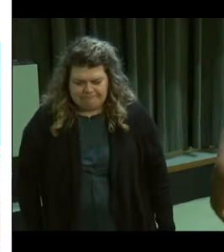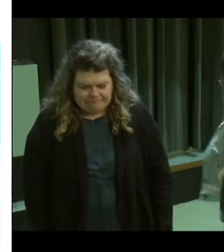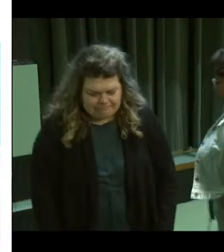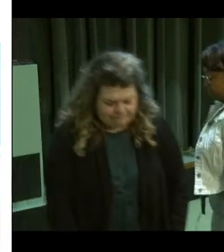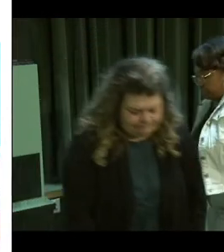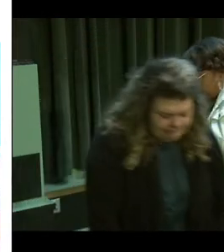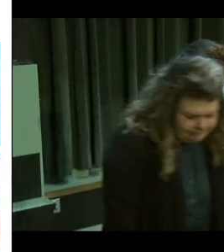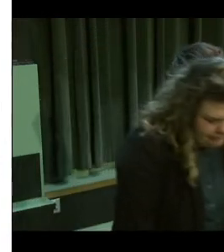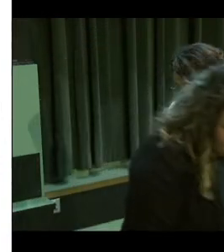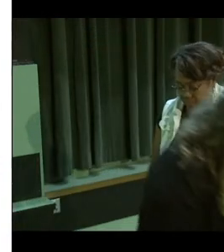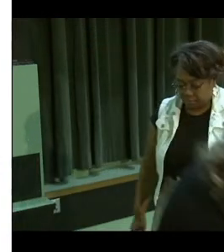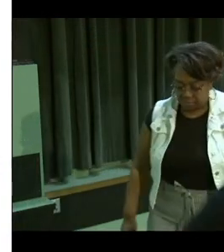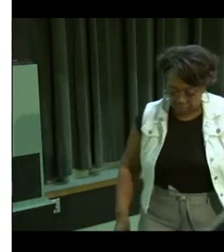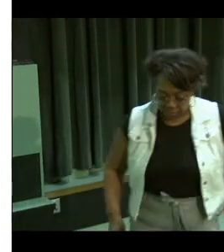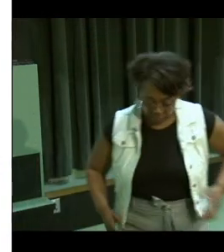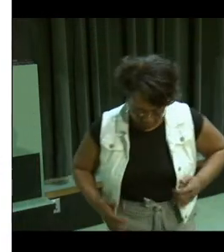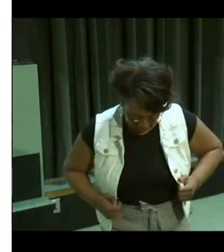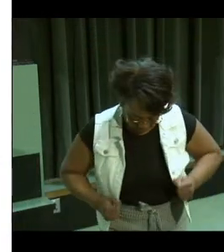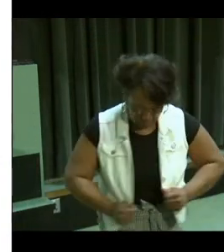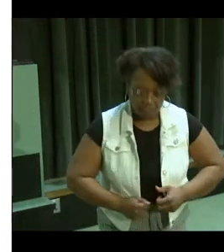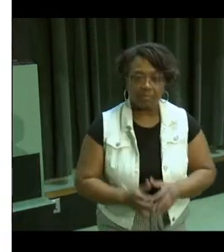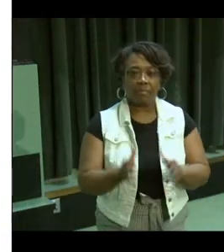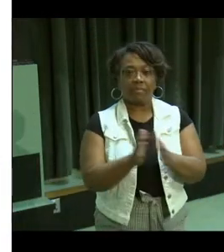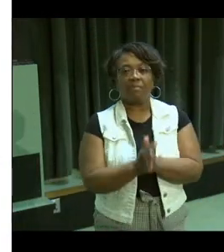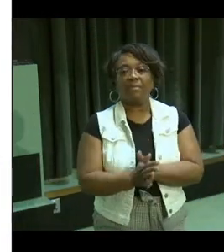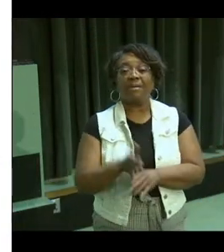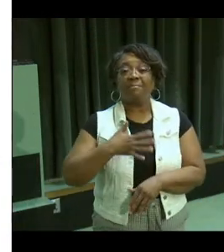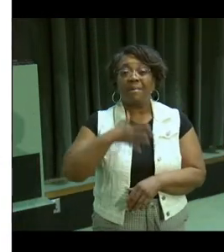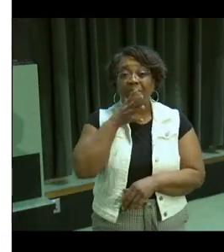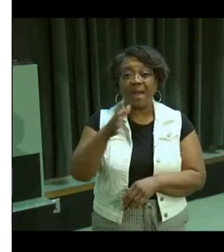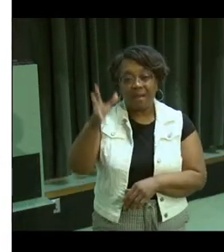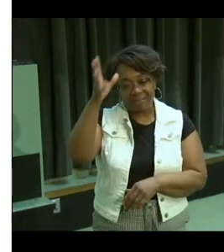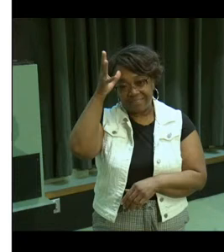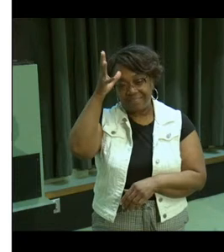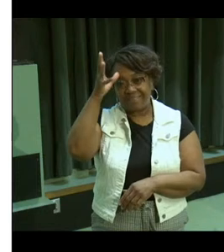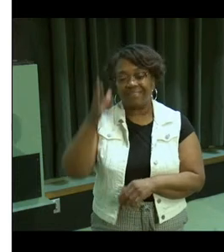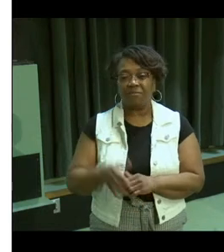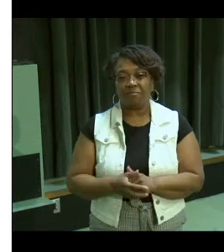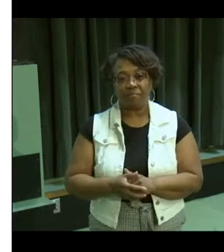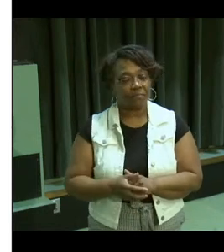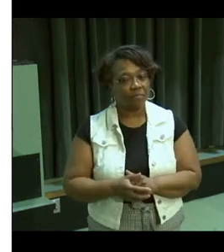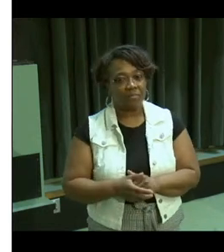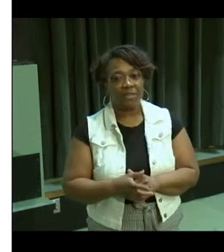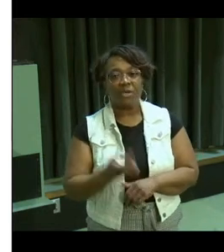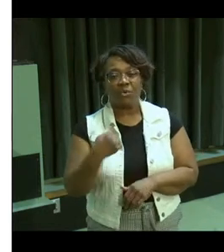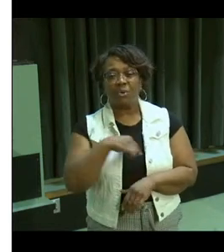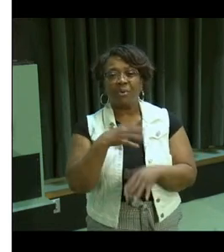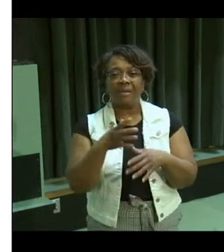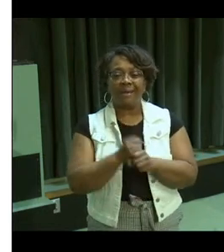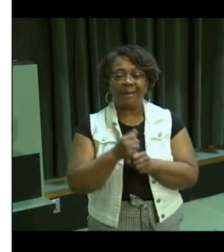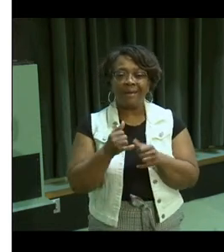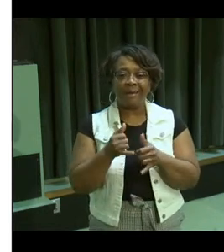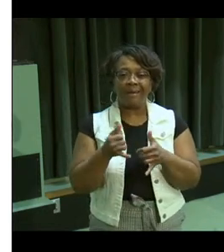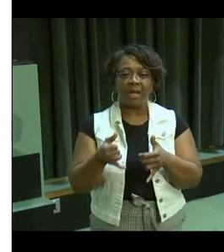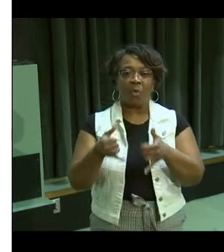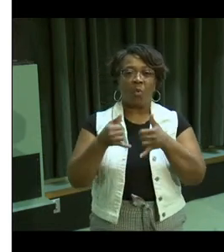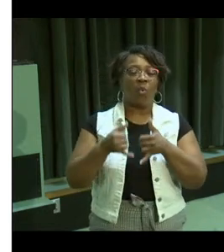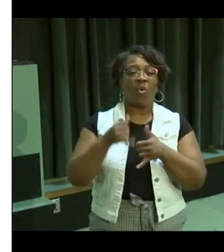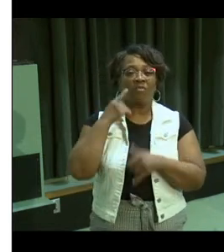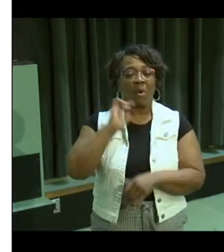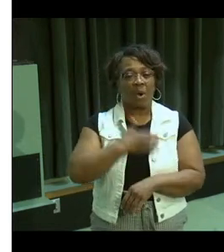Let's see. And that's my